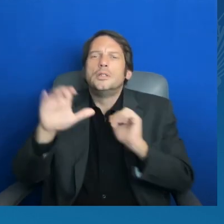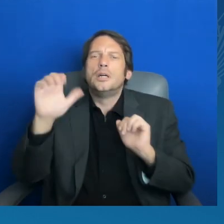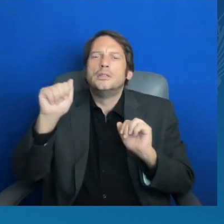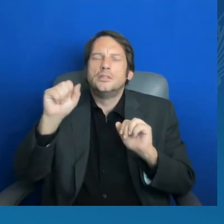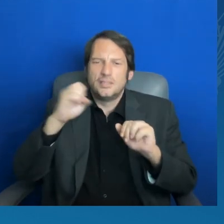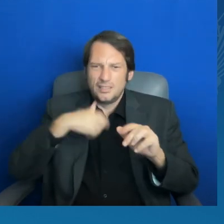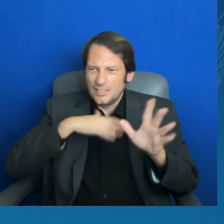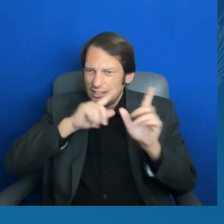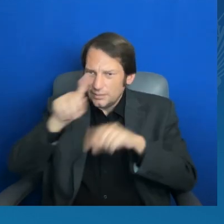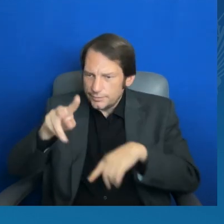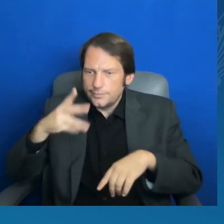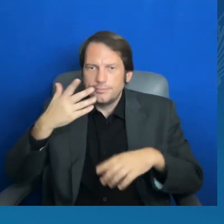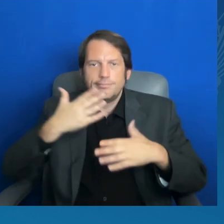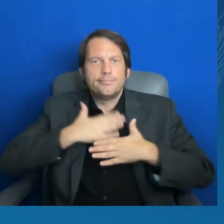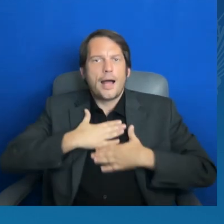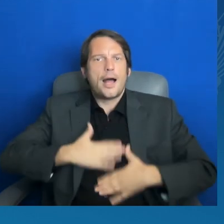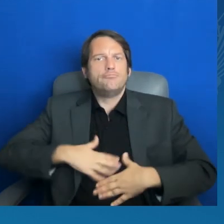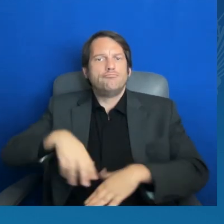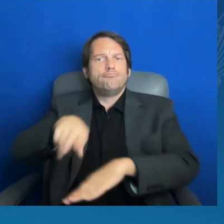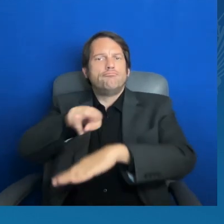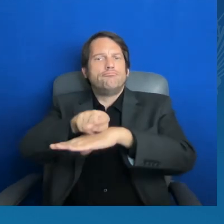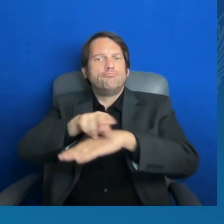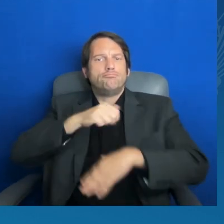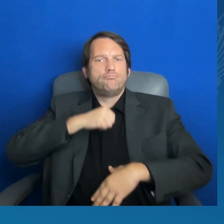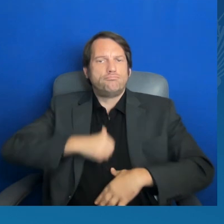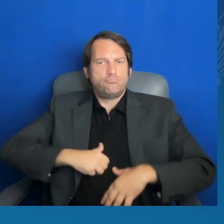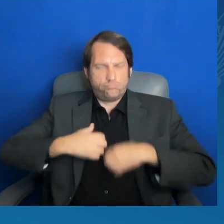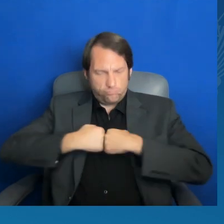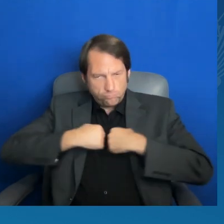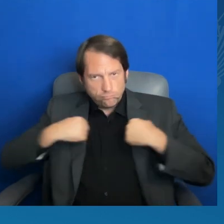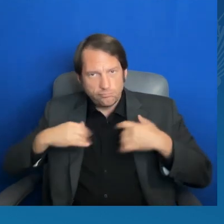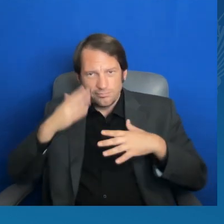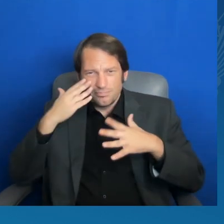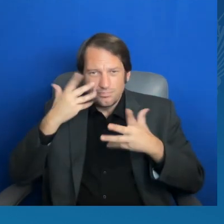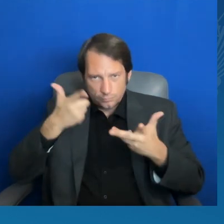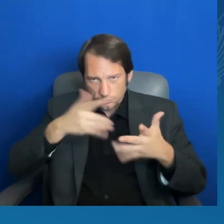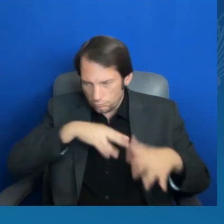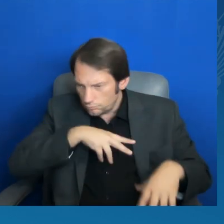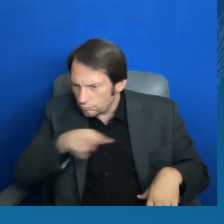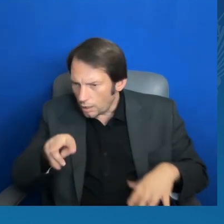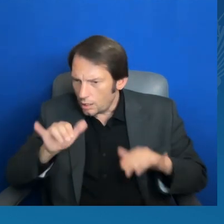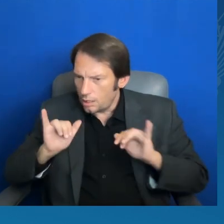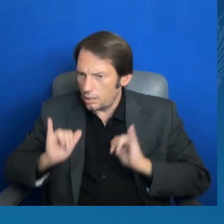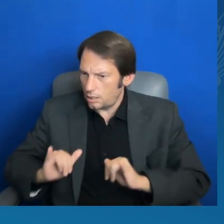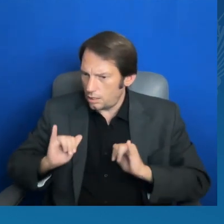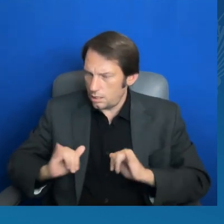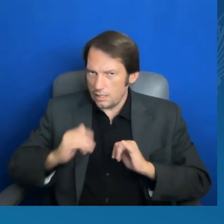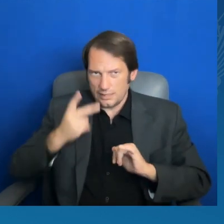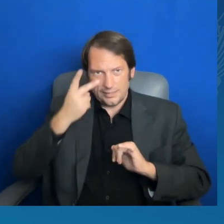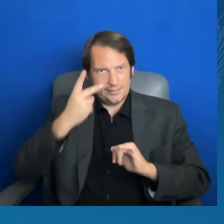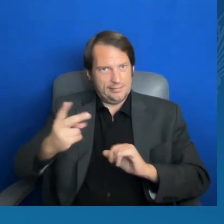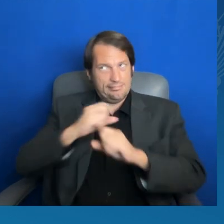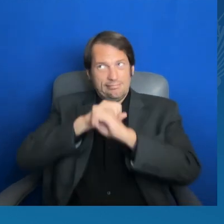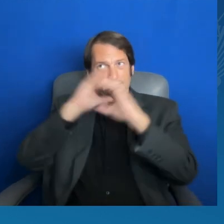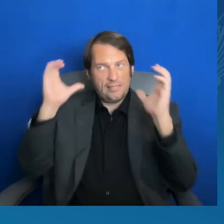And so, we have to take seriously the importance of helping communities heal